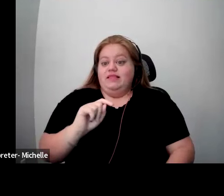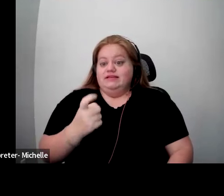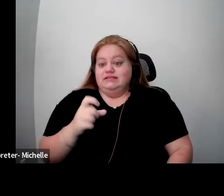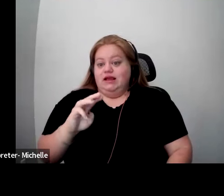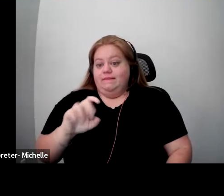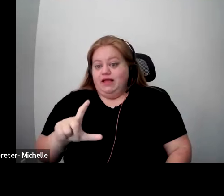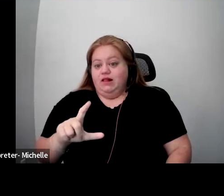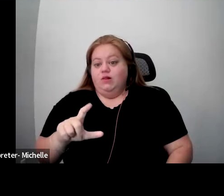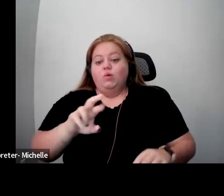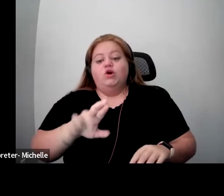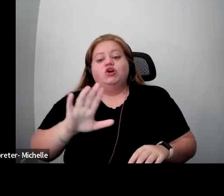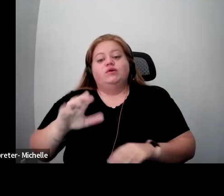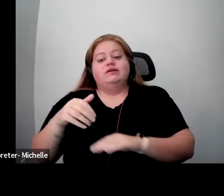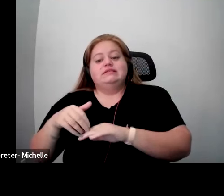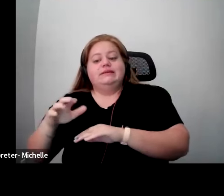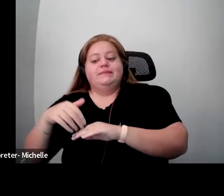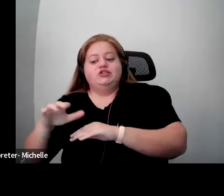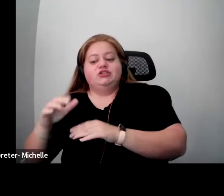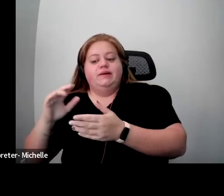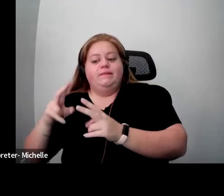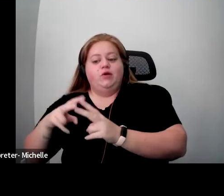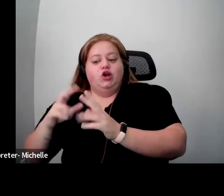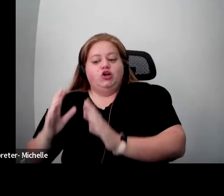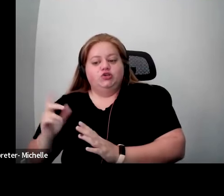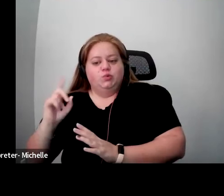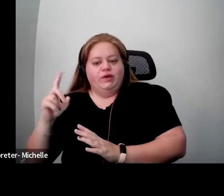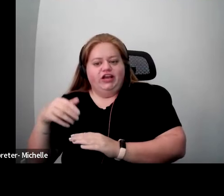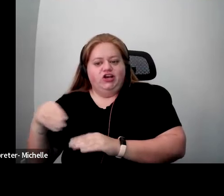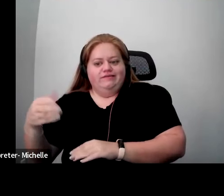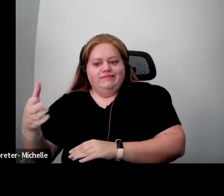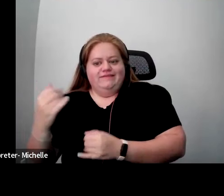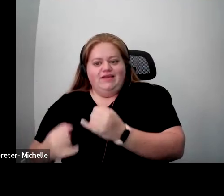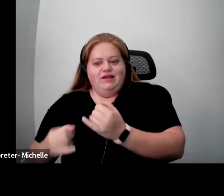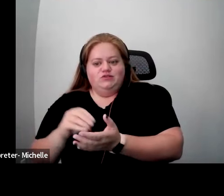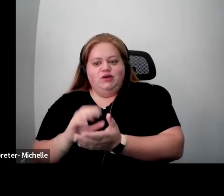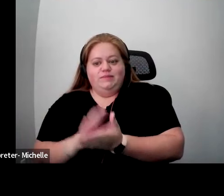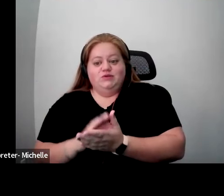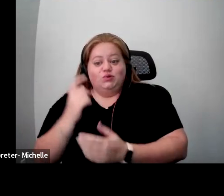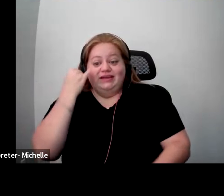partners, where you're going to provide your final document. So if you're just submitting to arXiv, talk to the arXiv team.